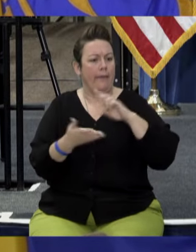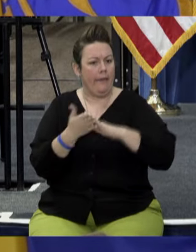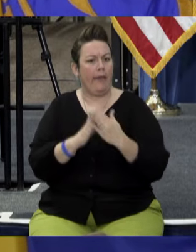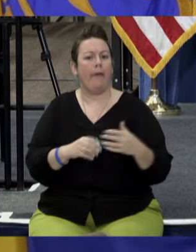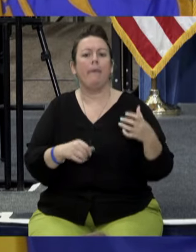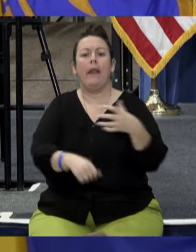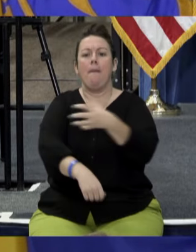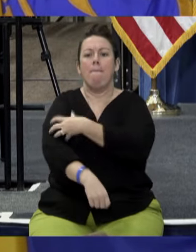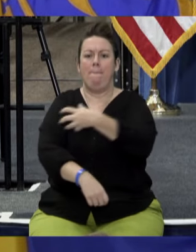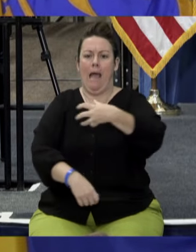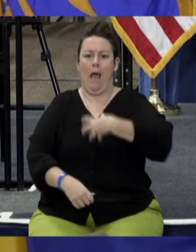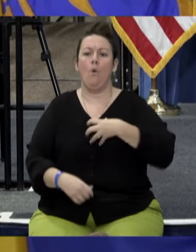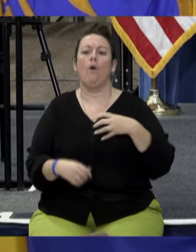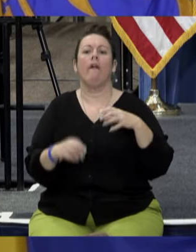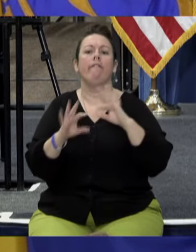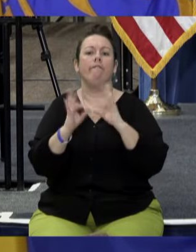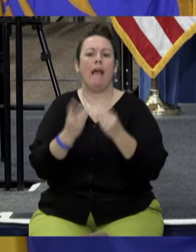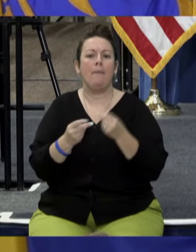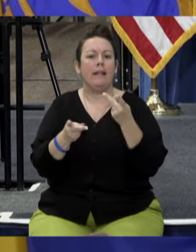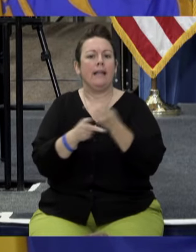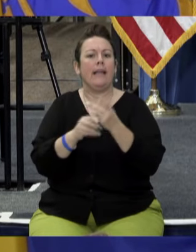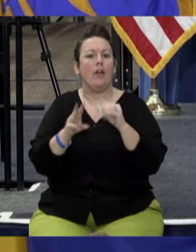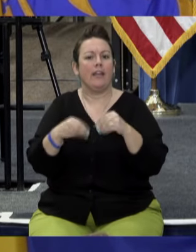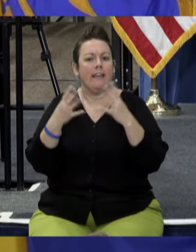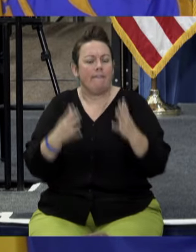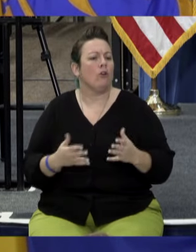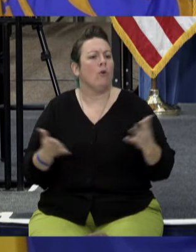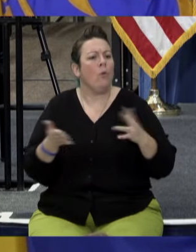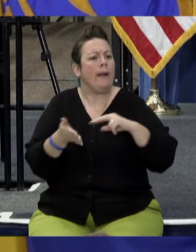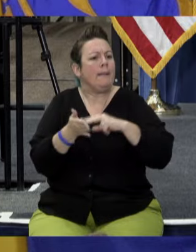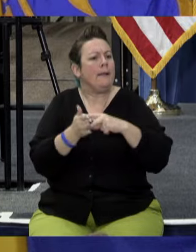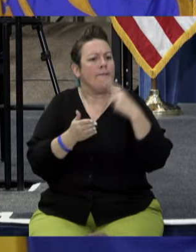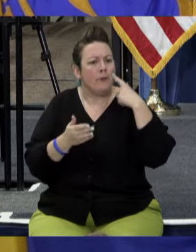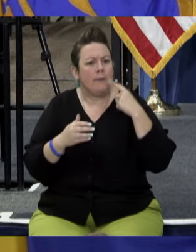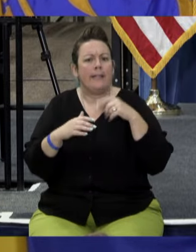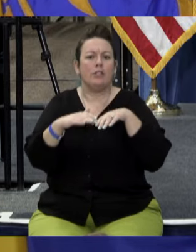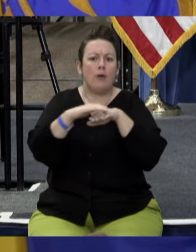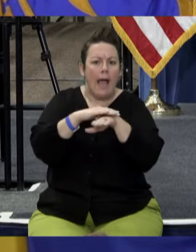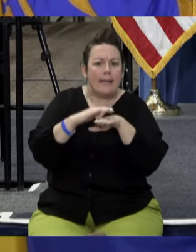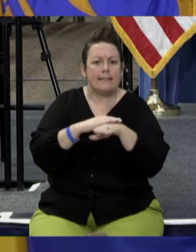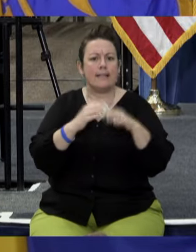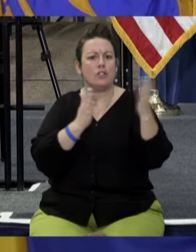What did it mean for me to be able to access services and supports that promoted mom's